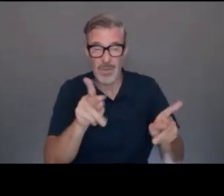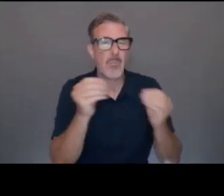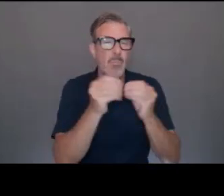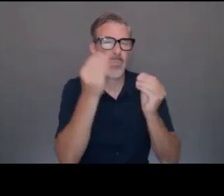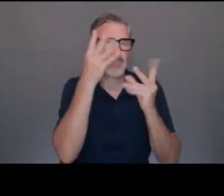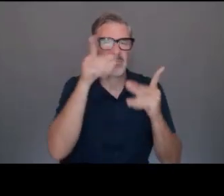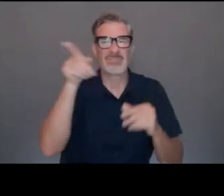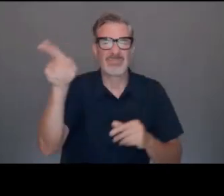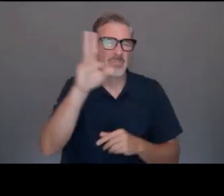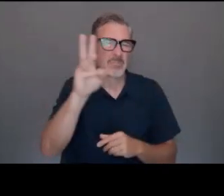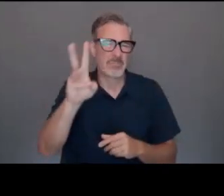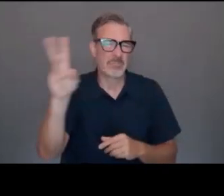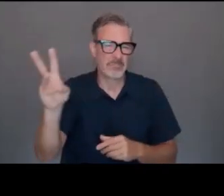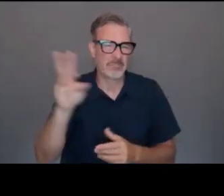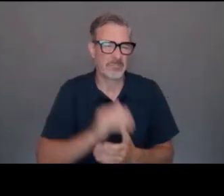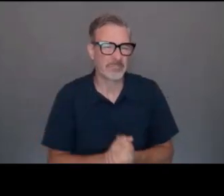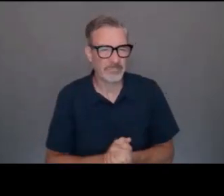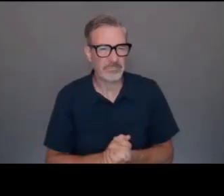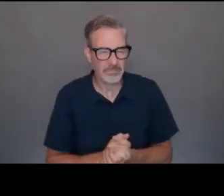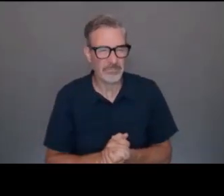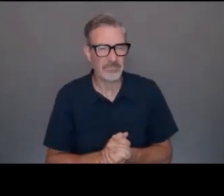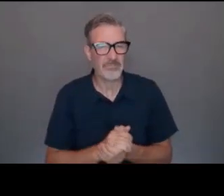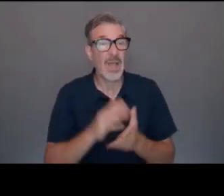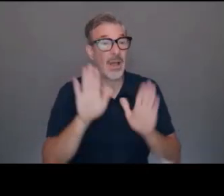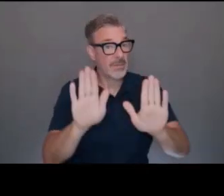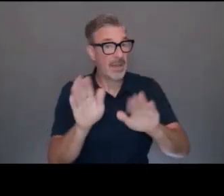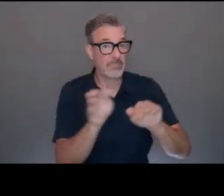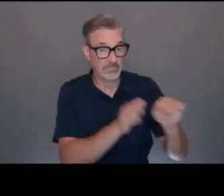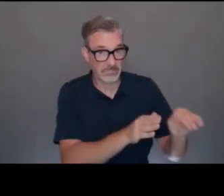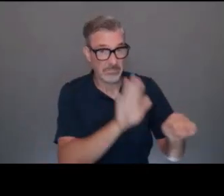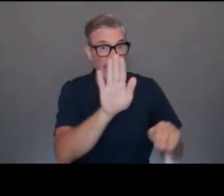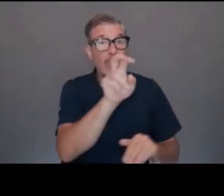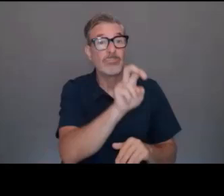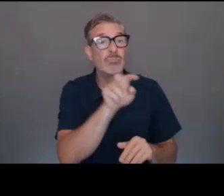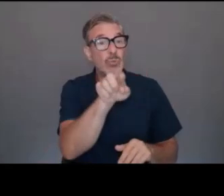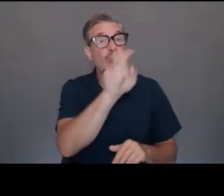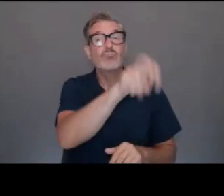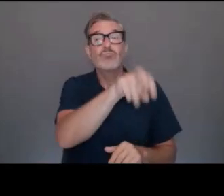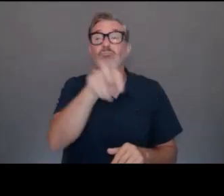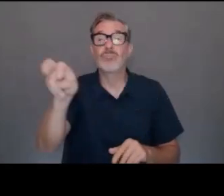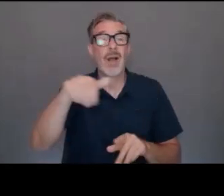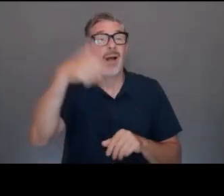Then for tours with international travel destinations, either outside Canada only